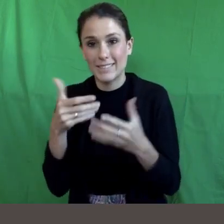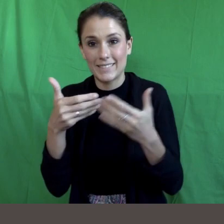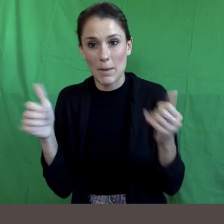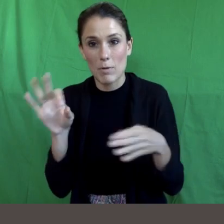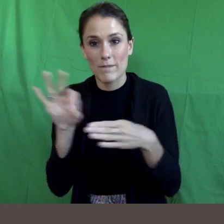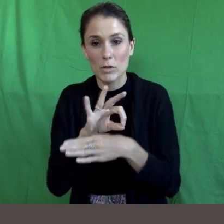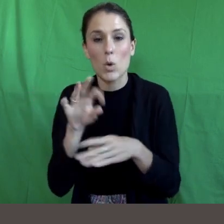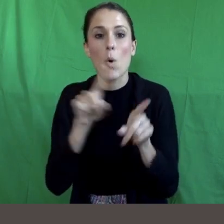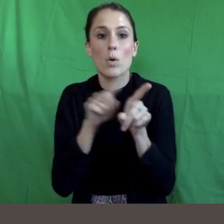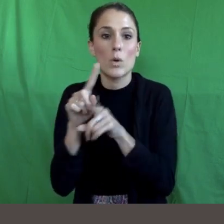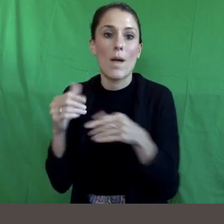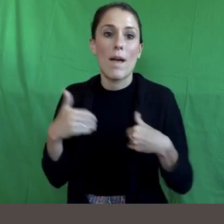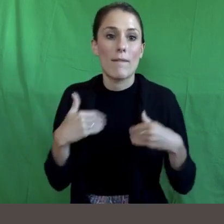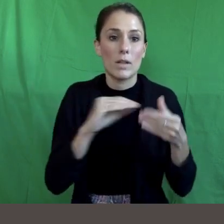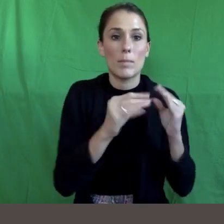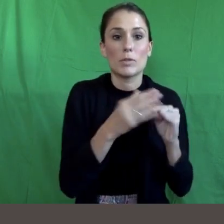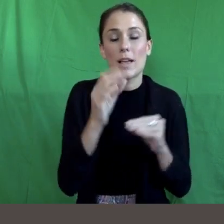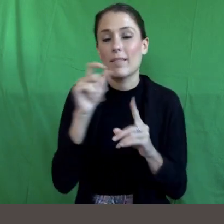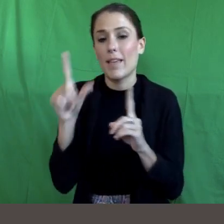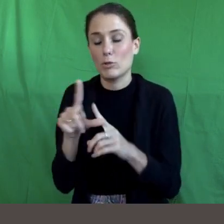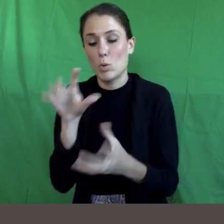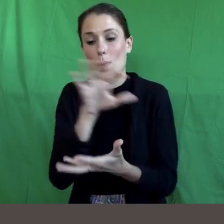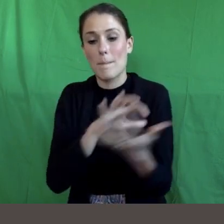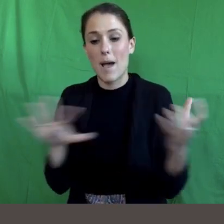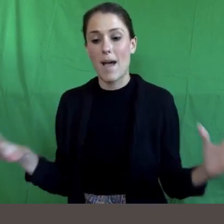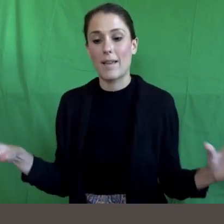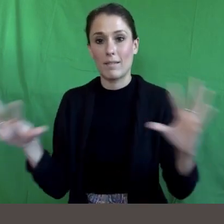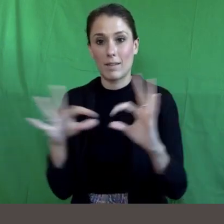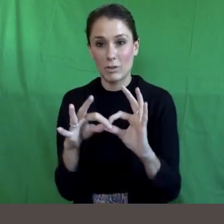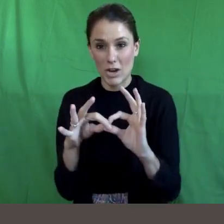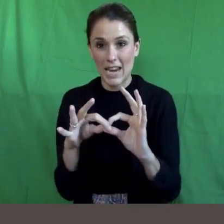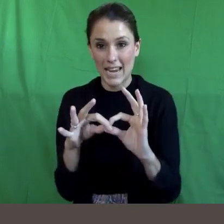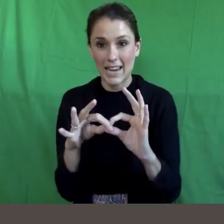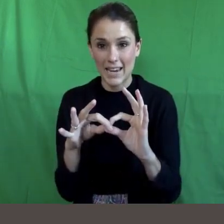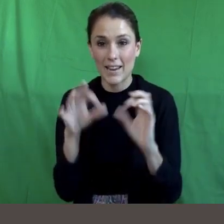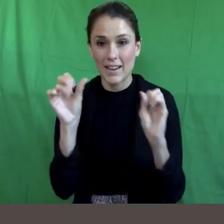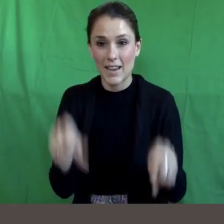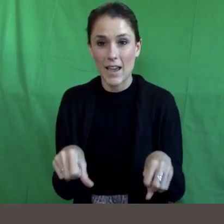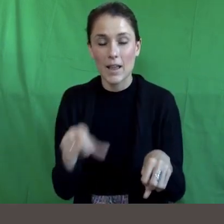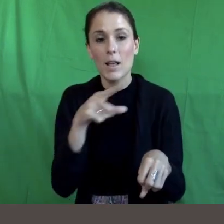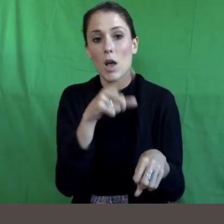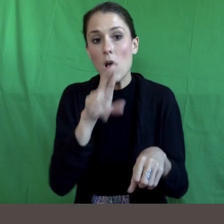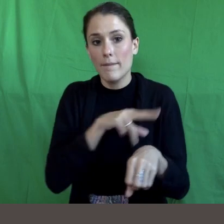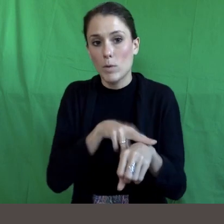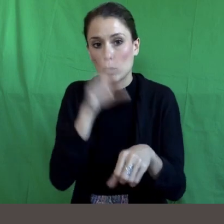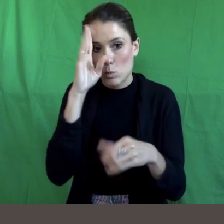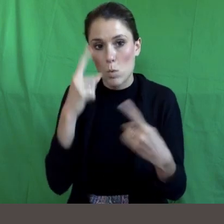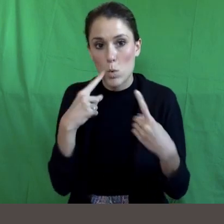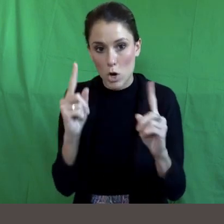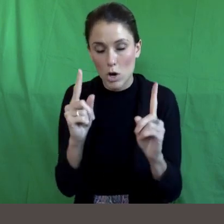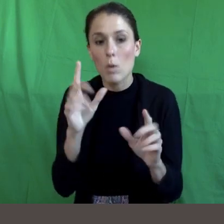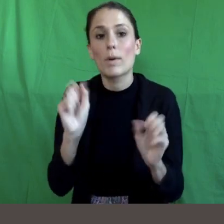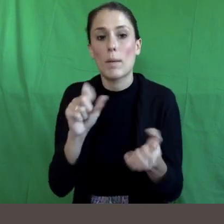We also have a digits and letters, which allows us to combine the two, to chain the two generators, and this, of course, will work.